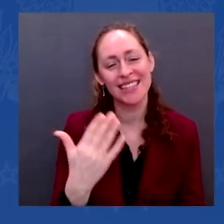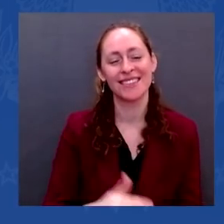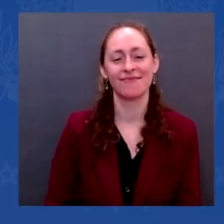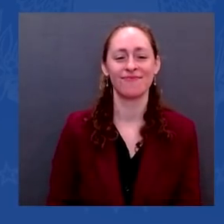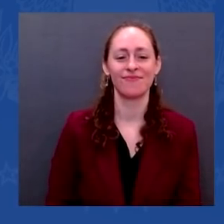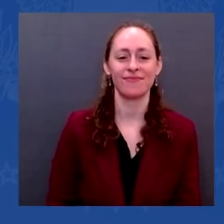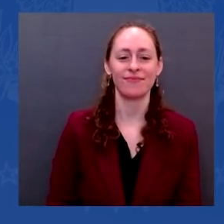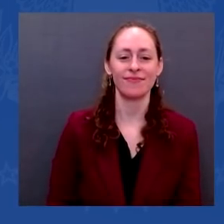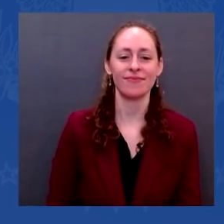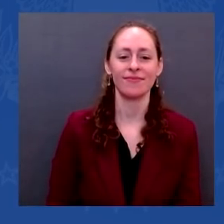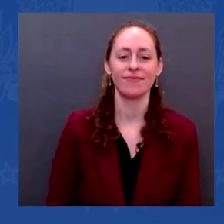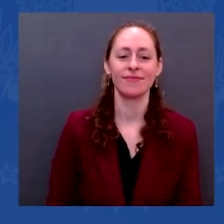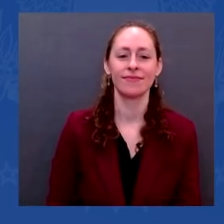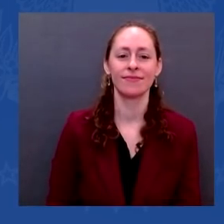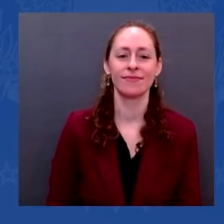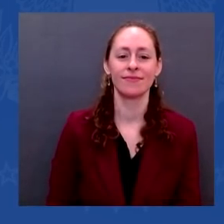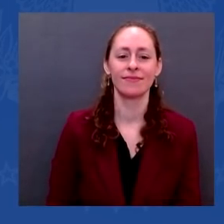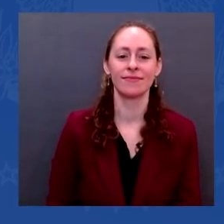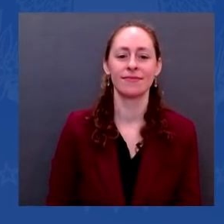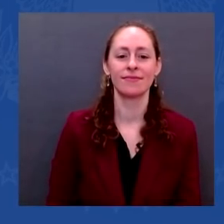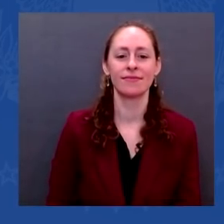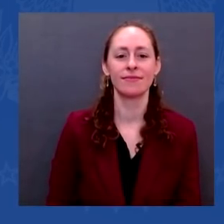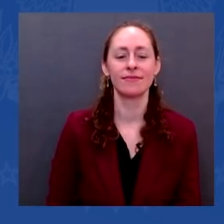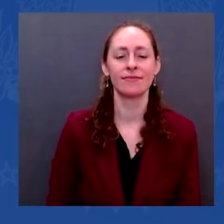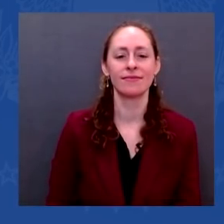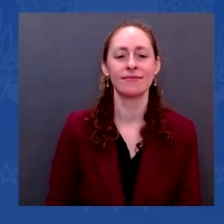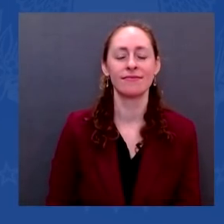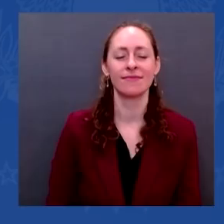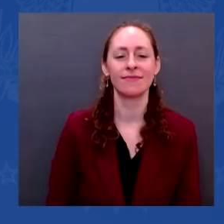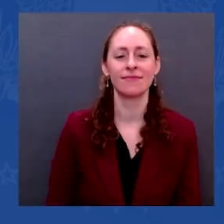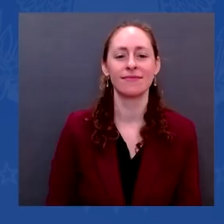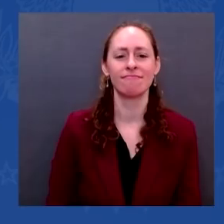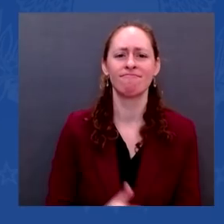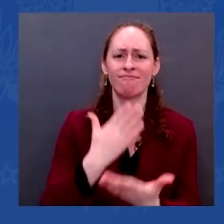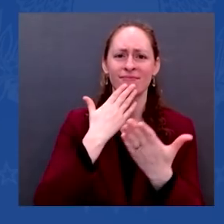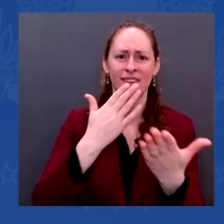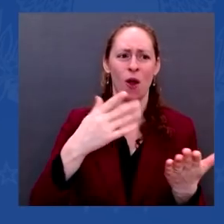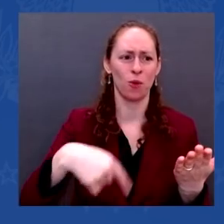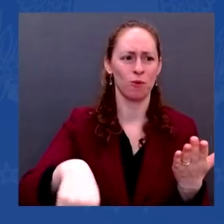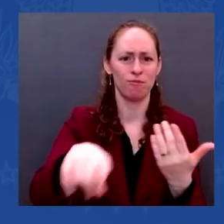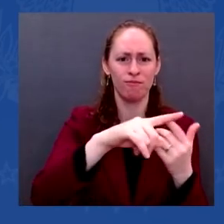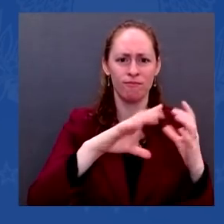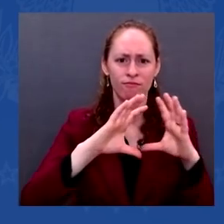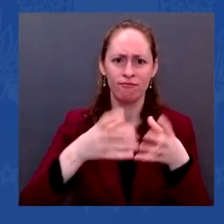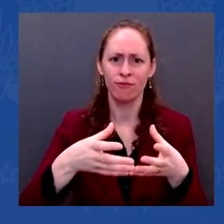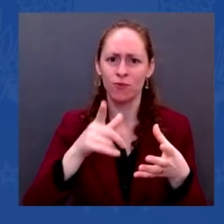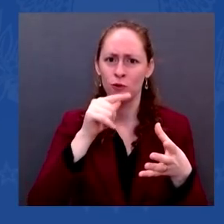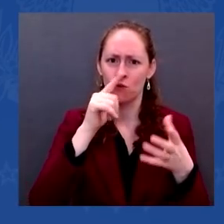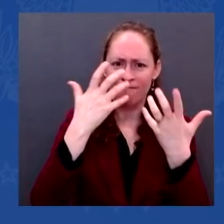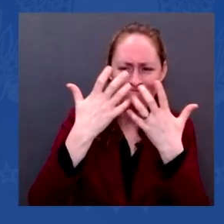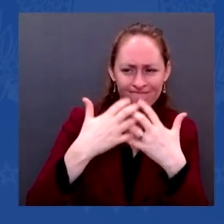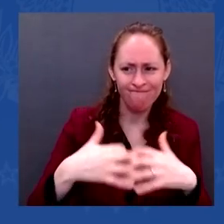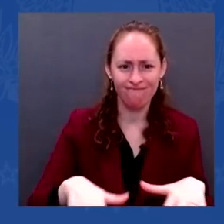the whole group for organizing this breakfast. Congressman Conor Lamb, Congressman Tim Walberg,